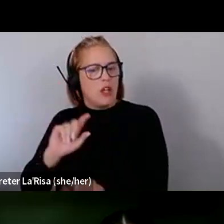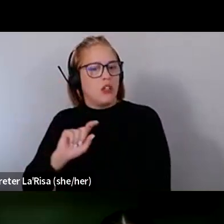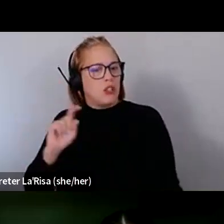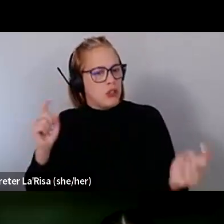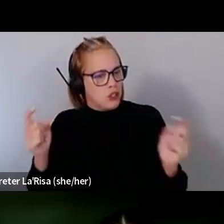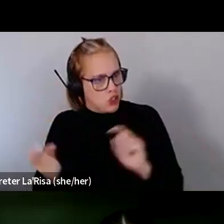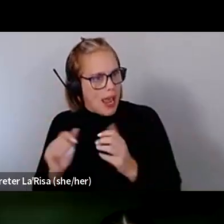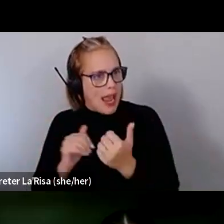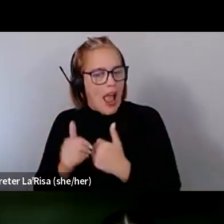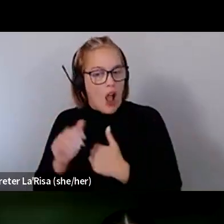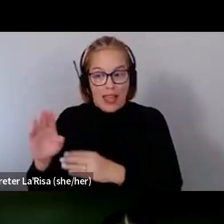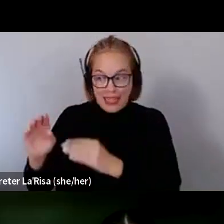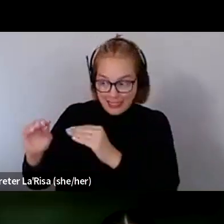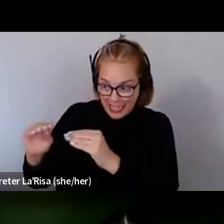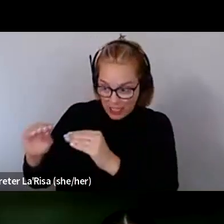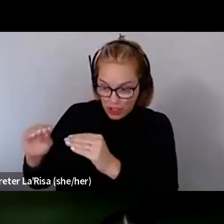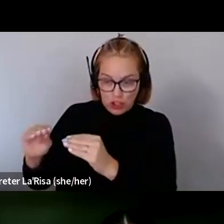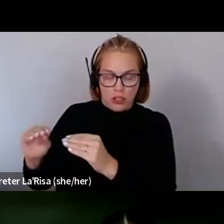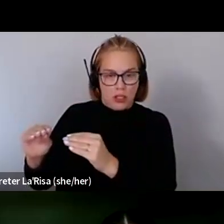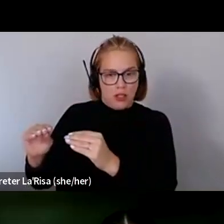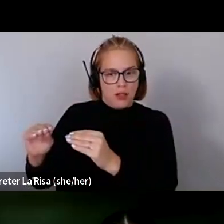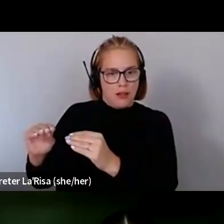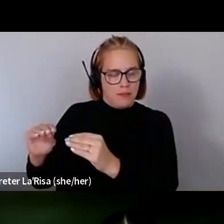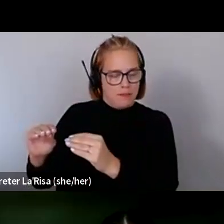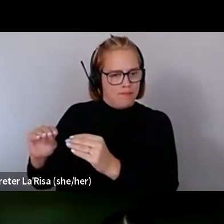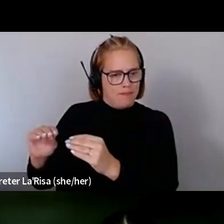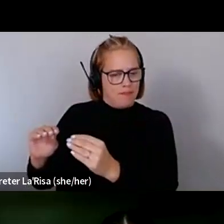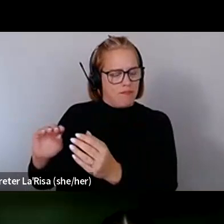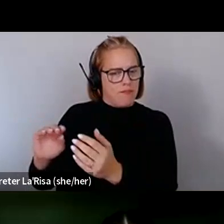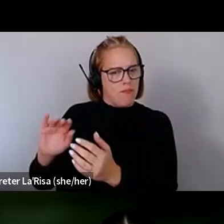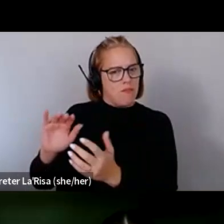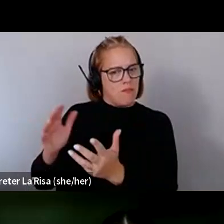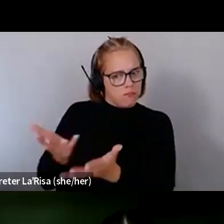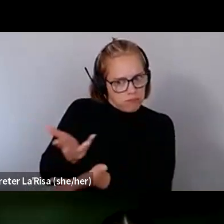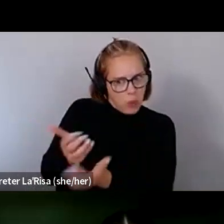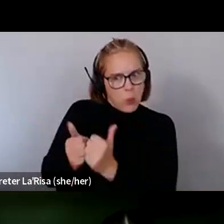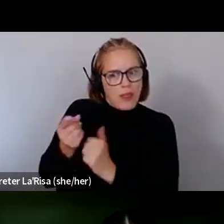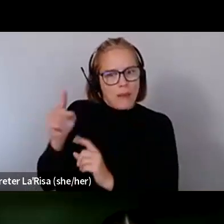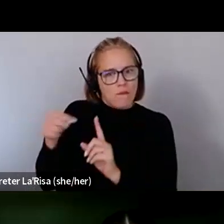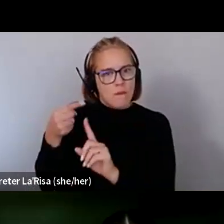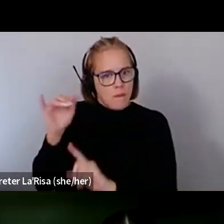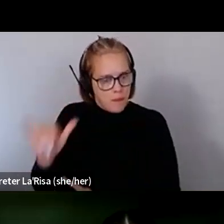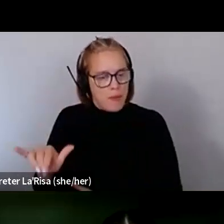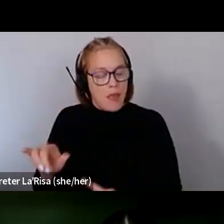Good thing.